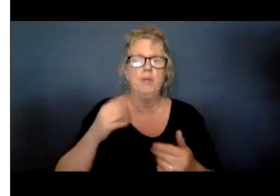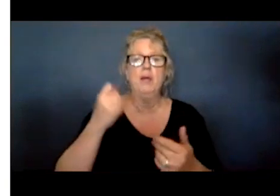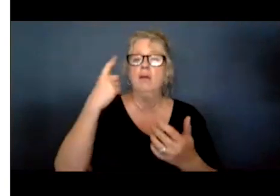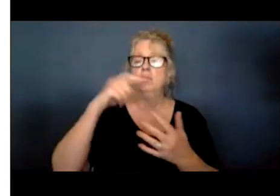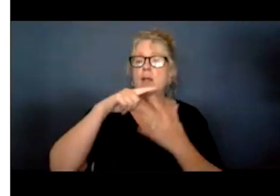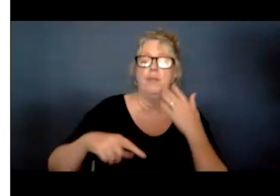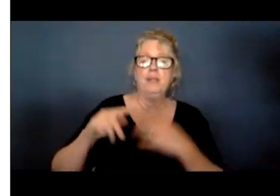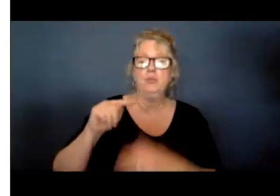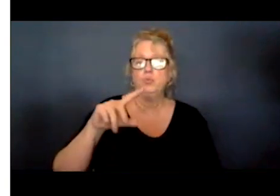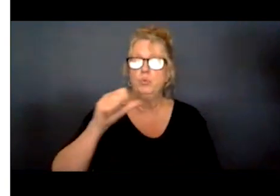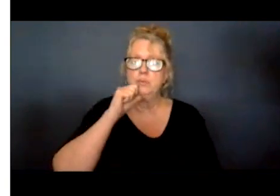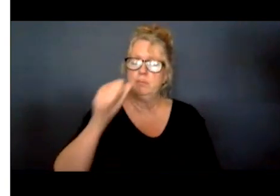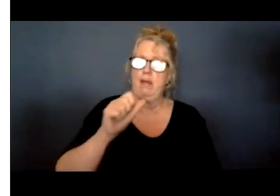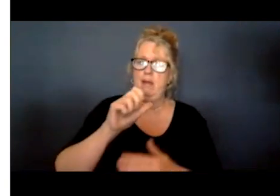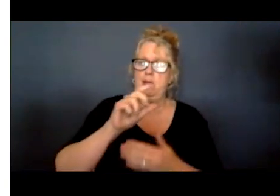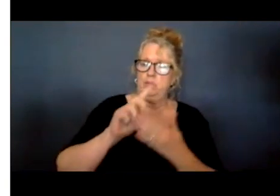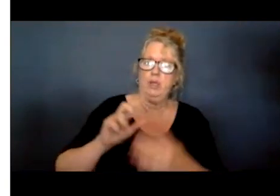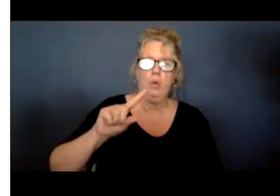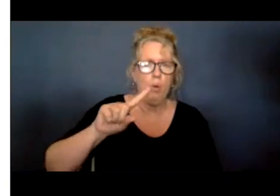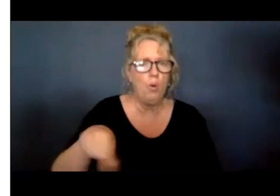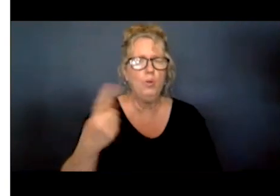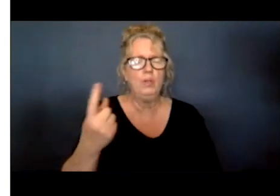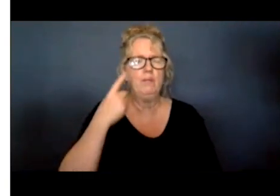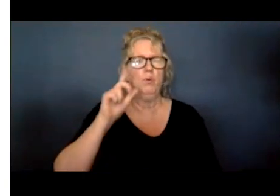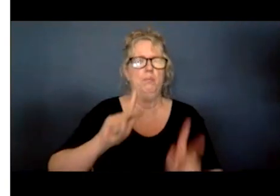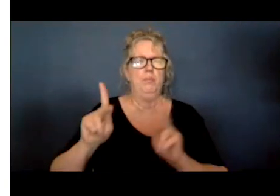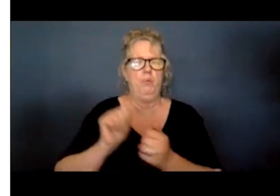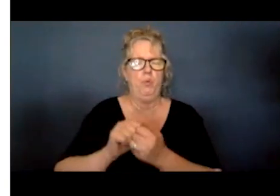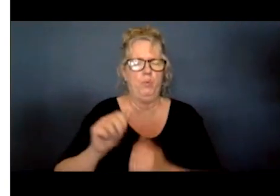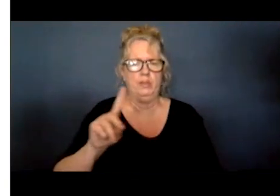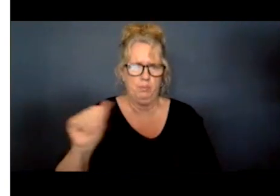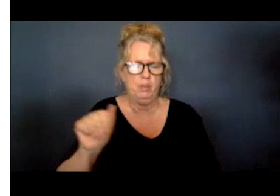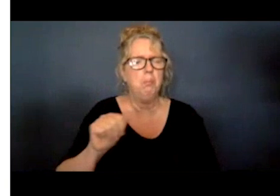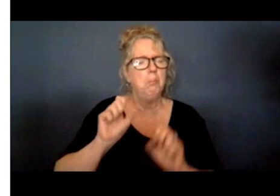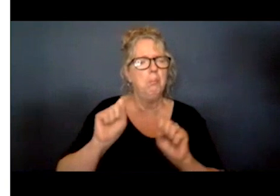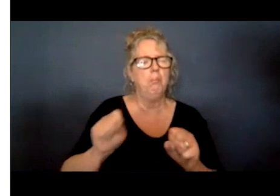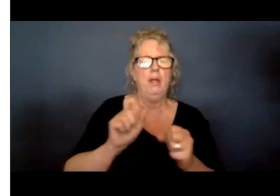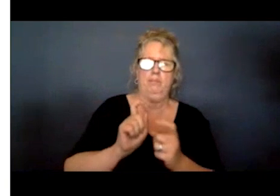necessarily designed solely for people with disabilities, but their adaptability and features